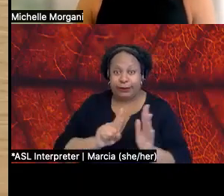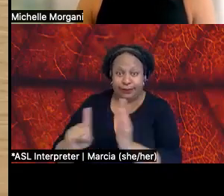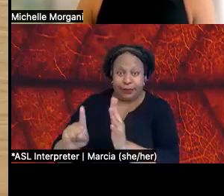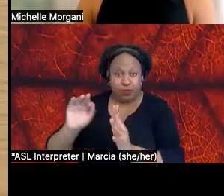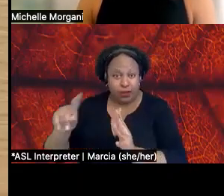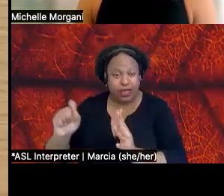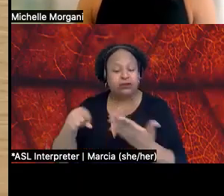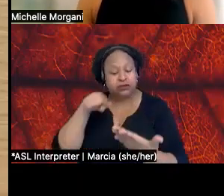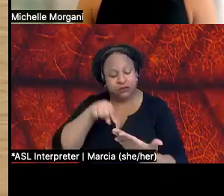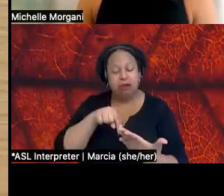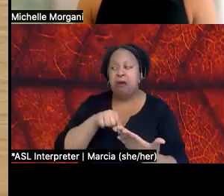Next slide, please.